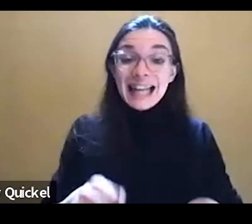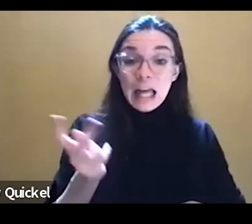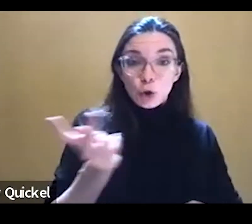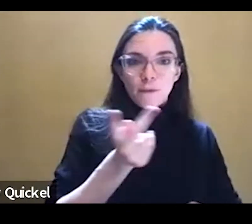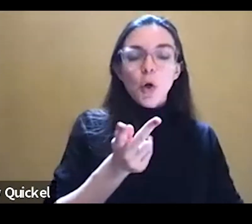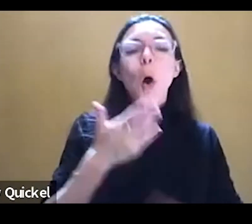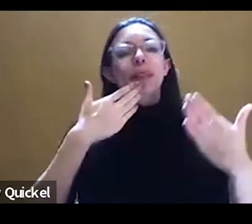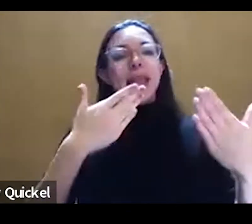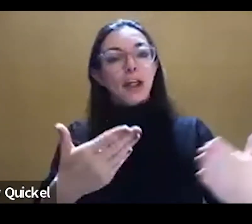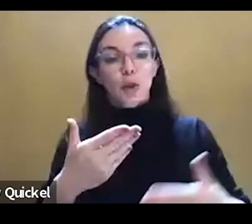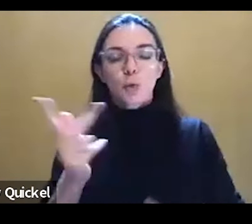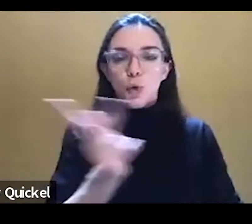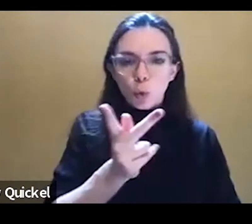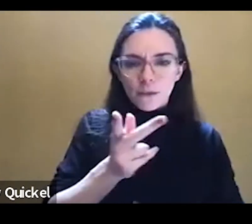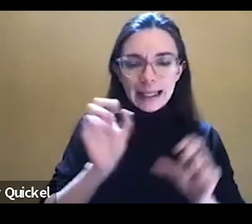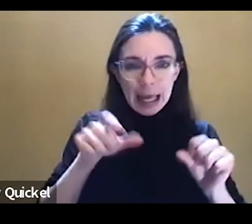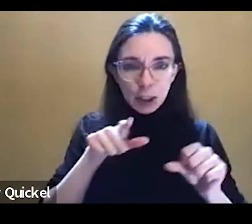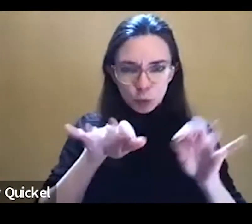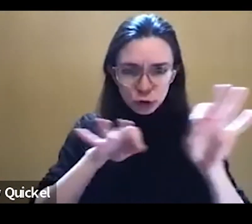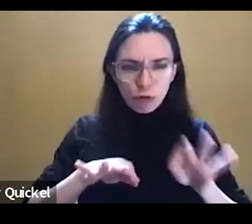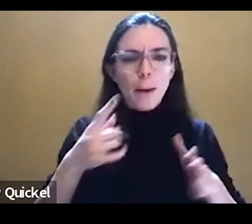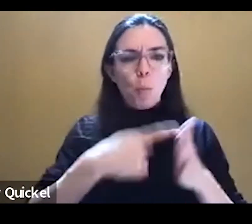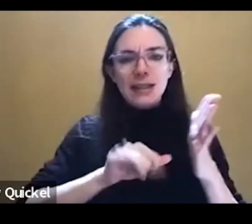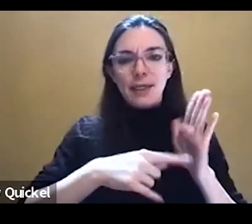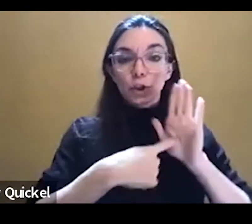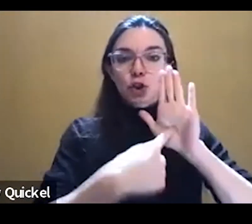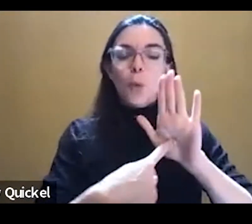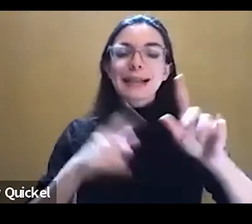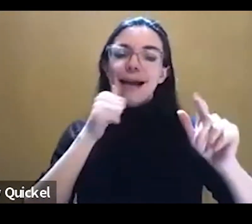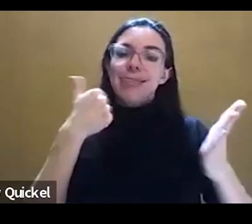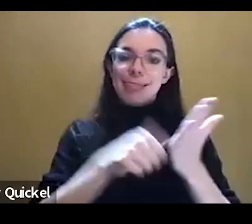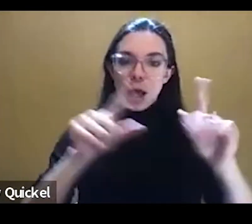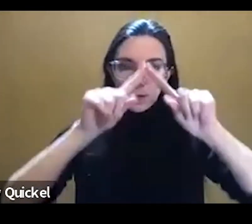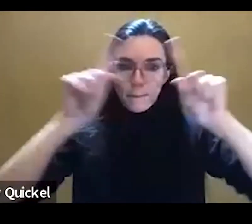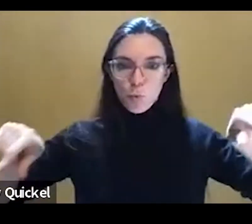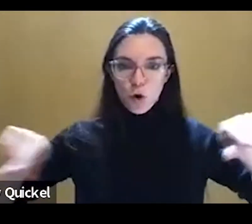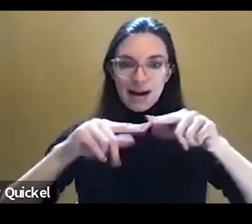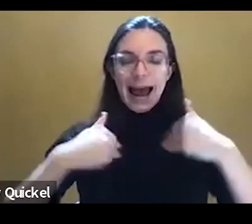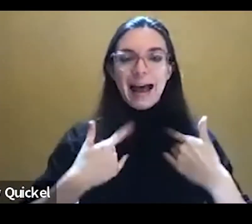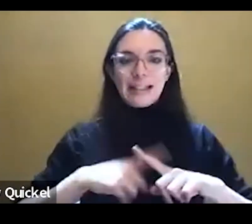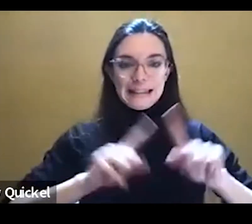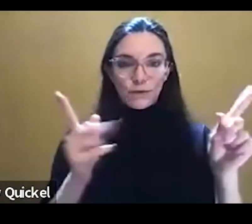you. What is it that you're showing us? Lenore: So this is the letter board and has different colors. So Michael